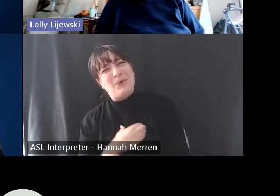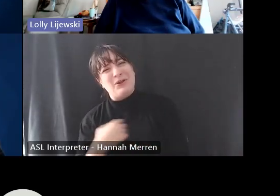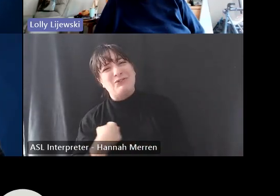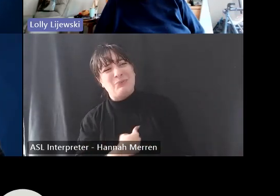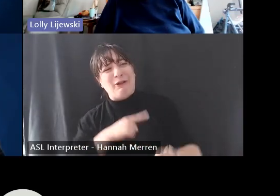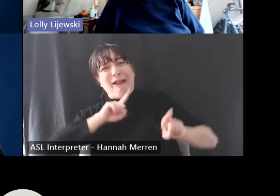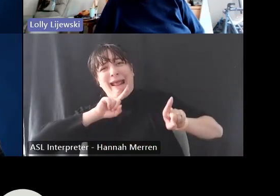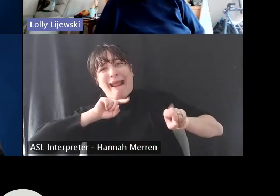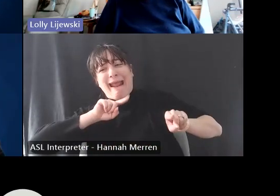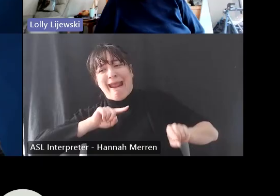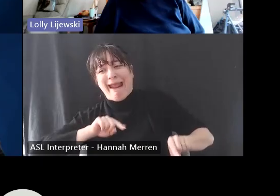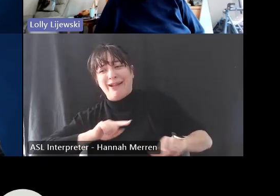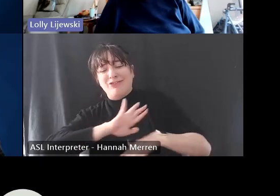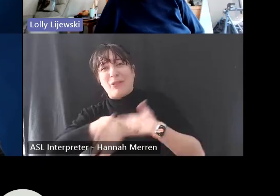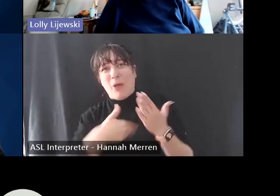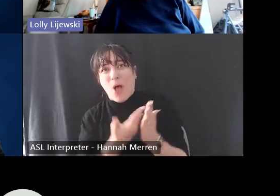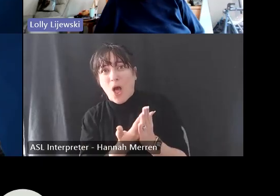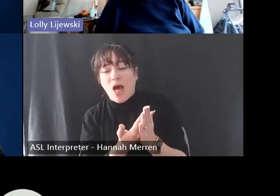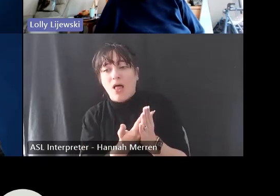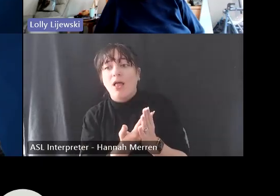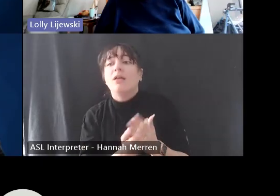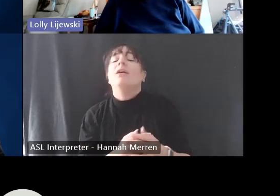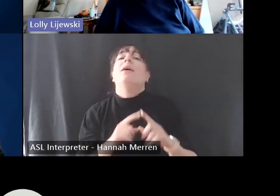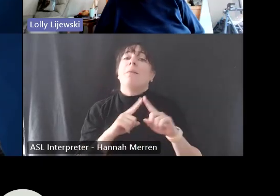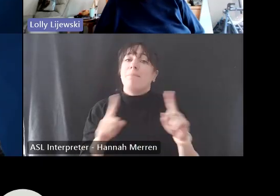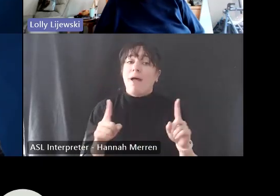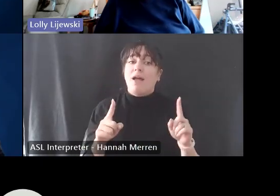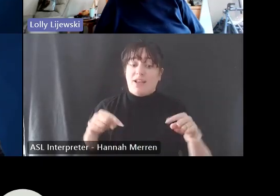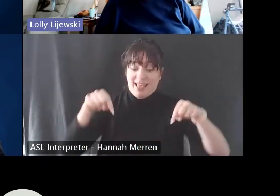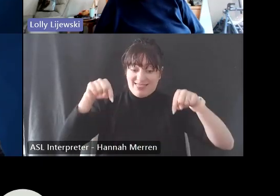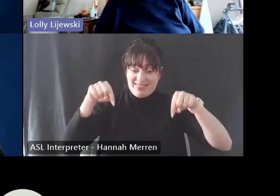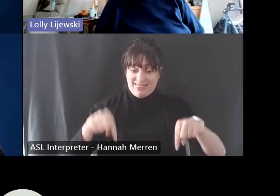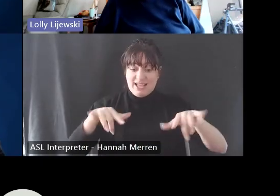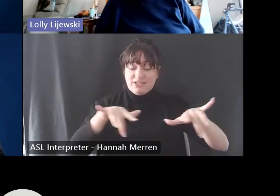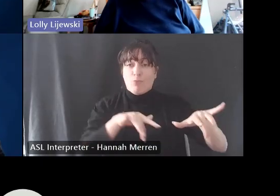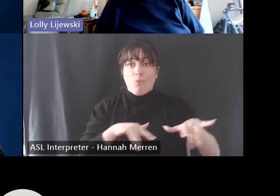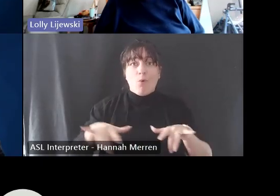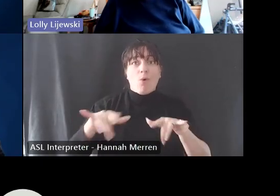and when we repost this recording, we may want to answer some additional questions